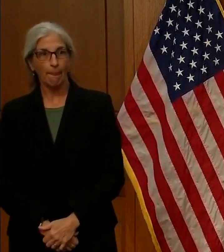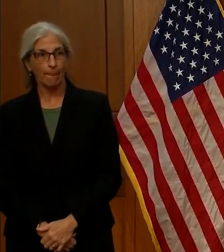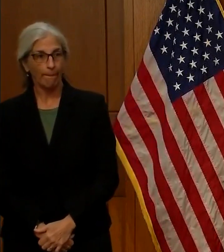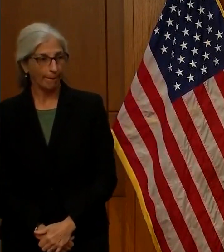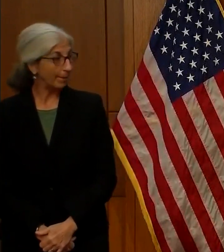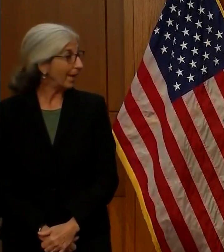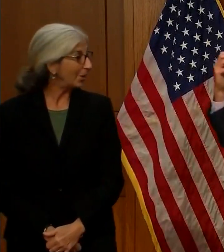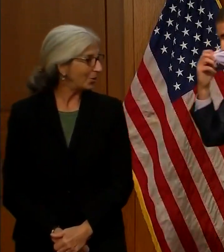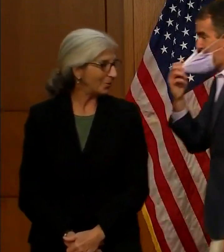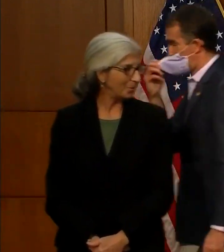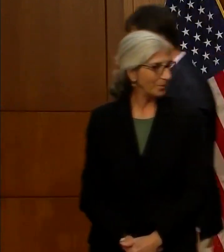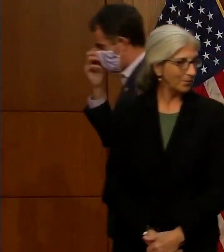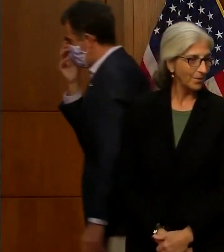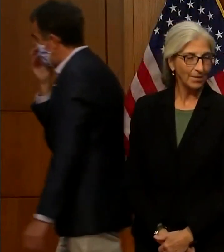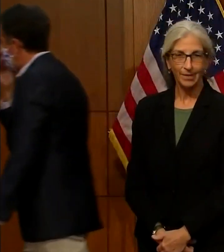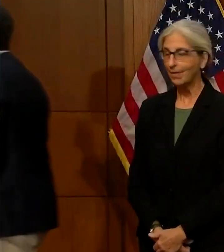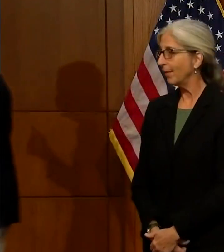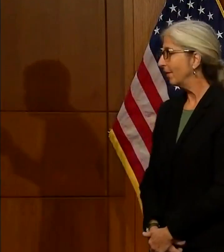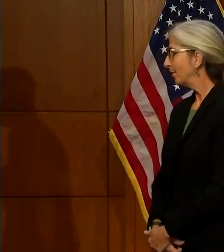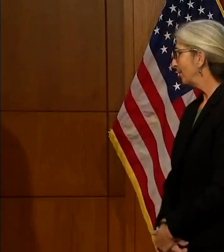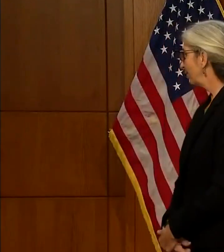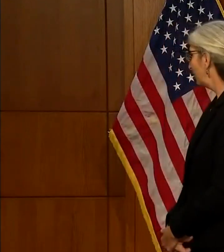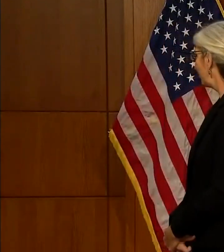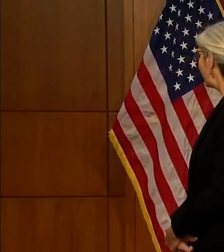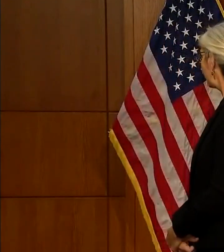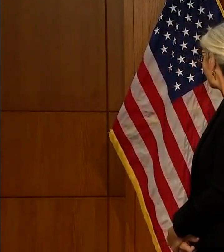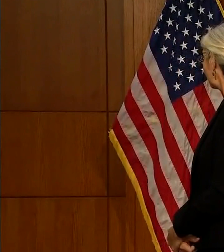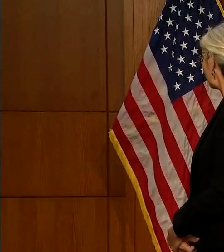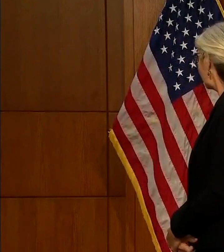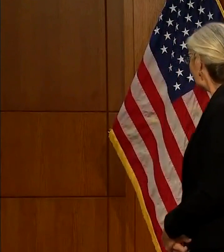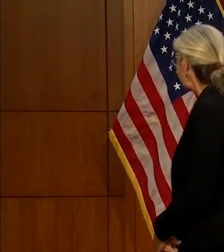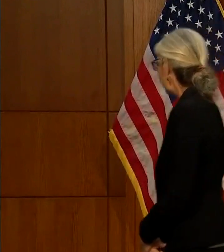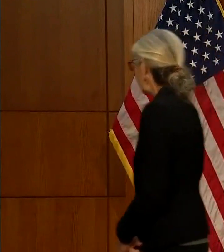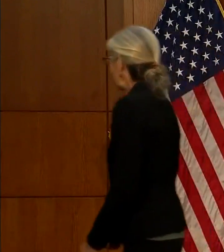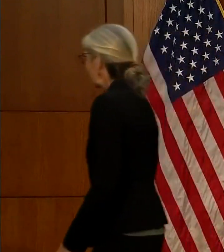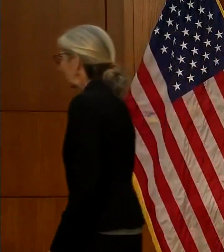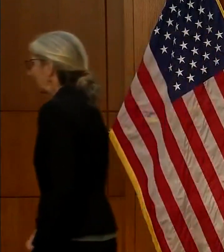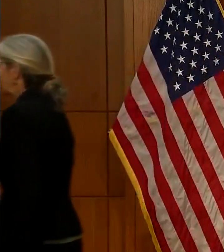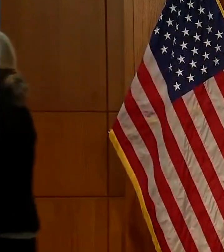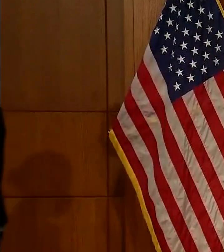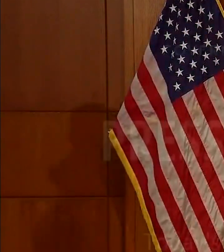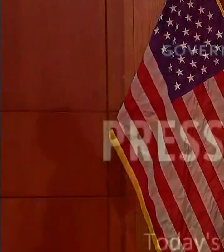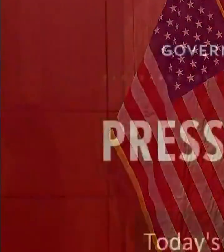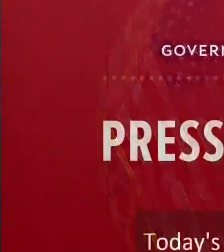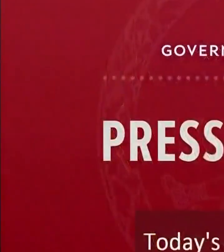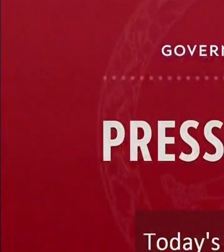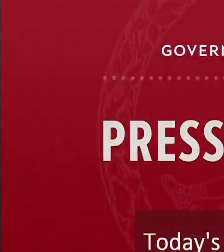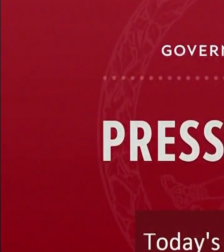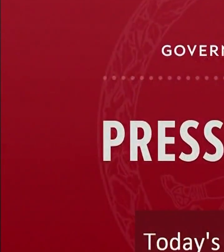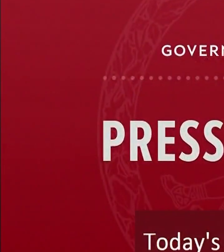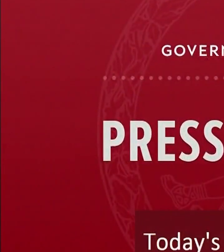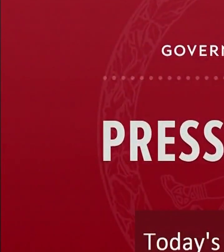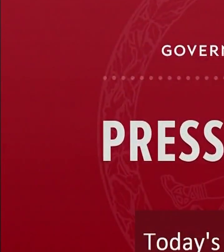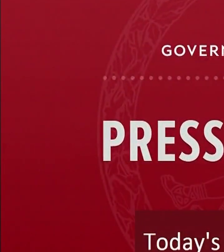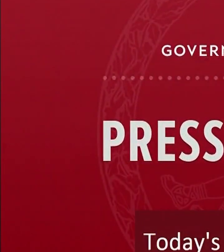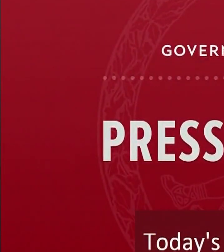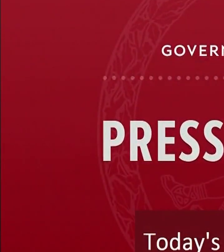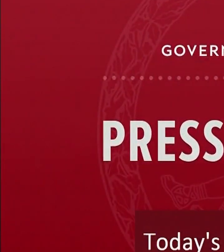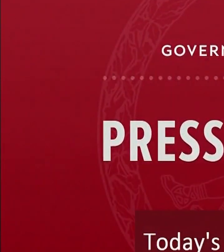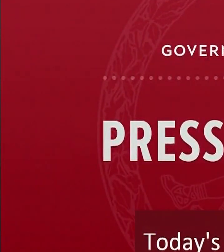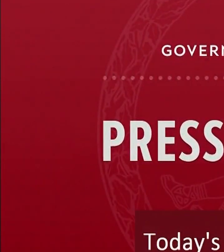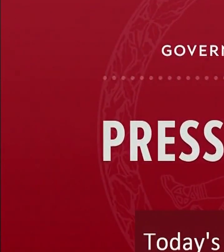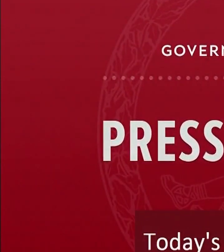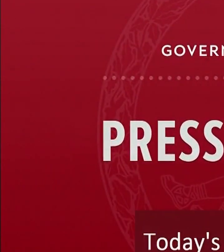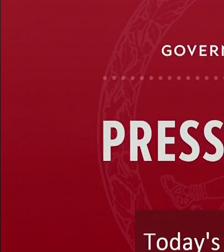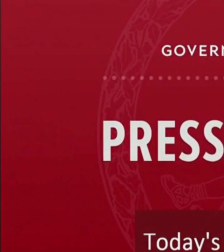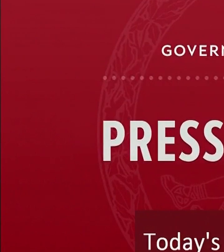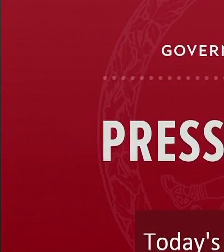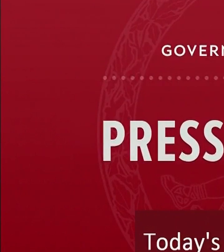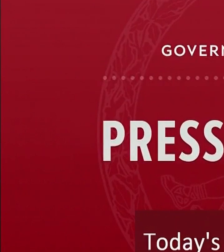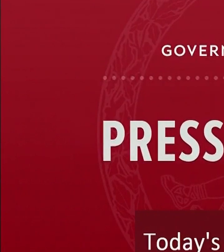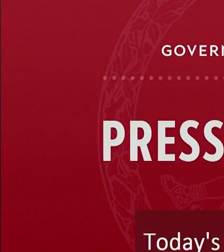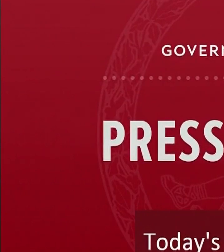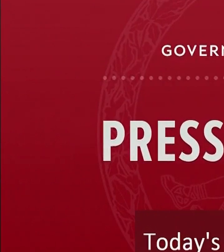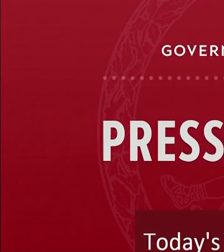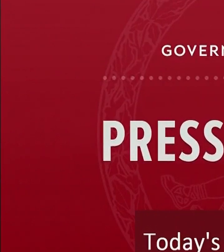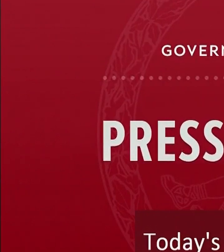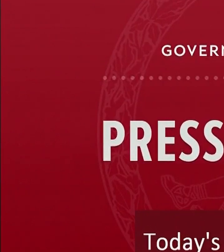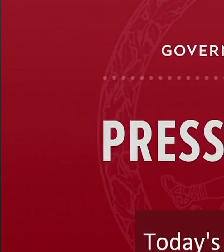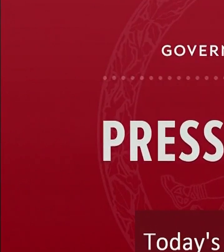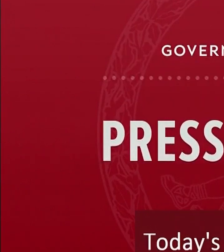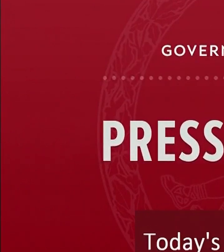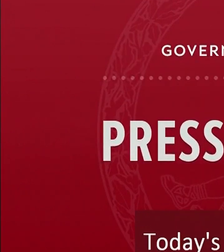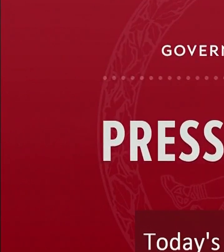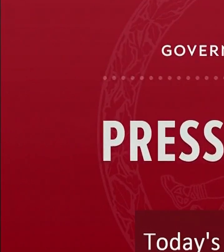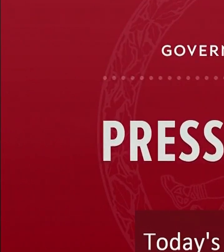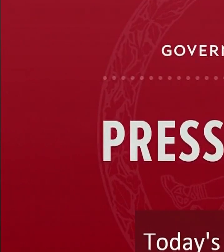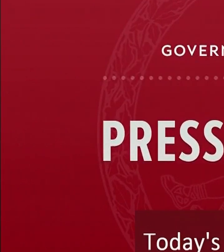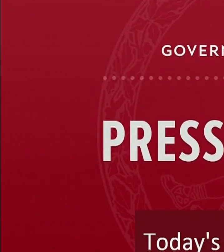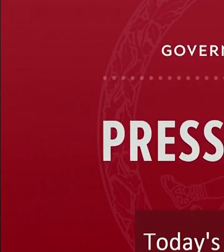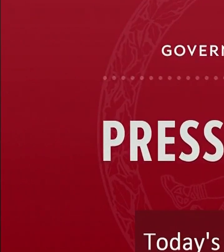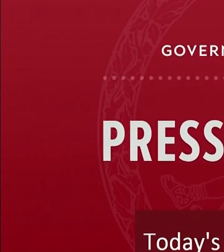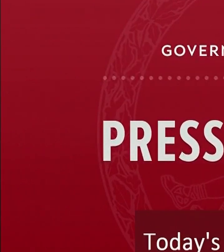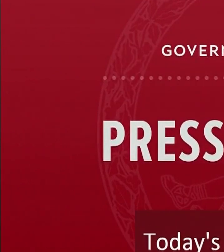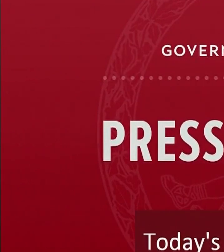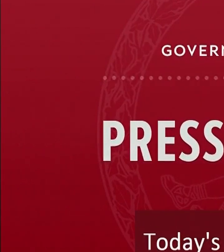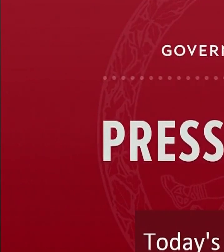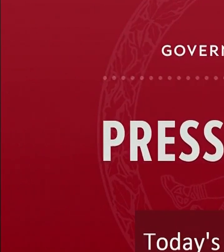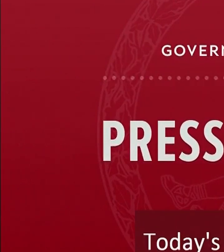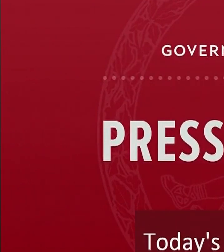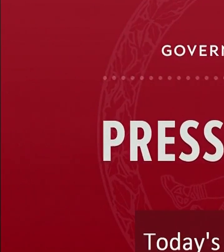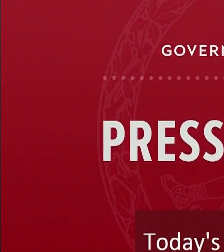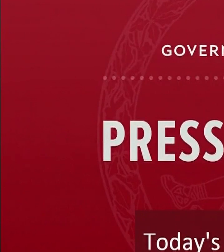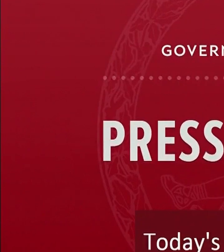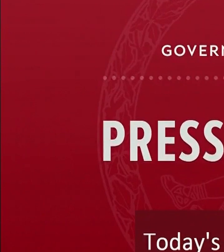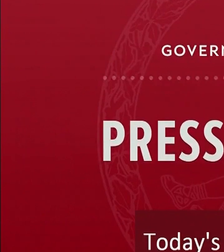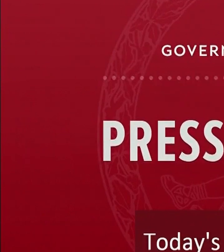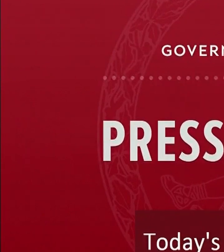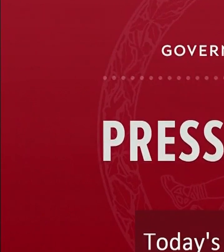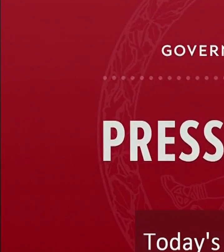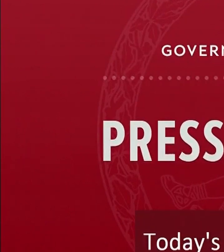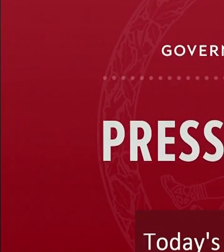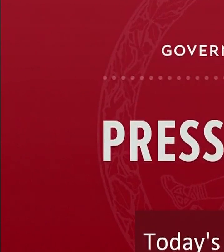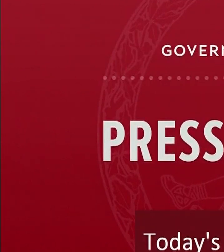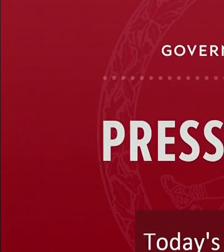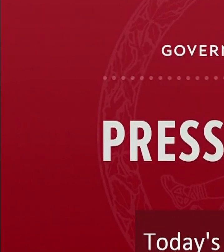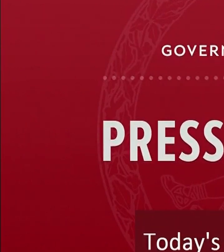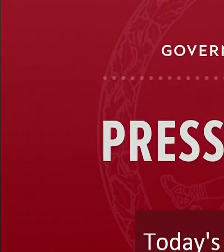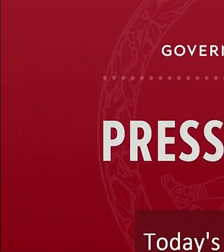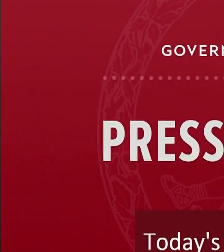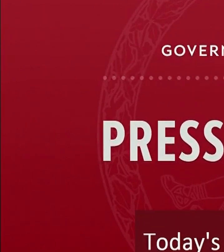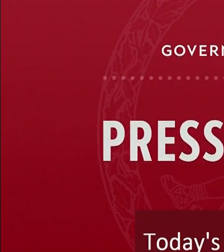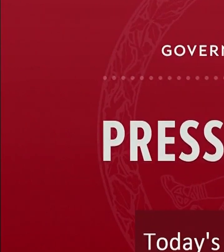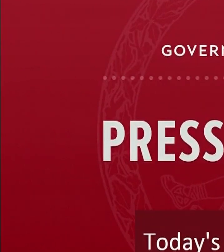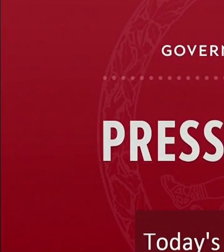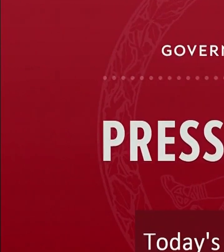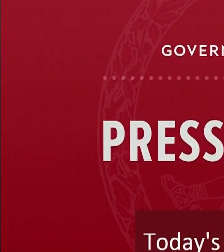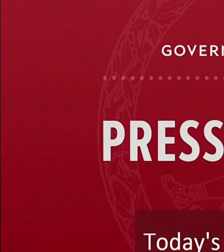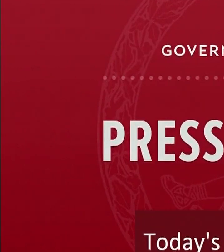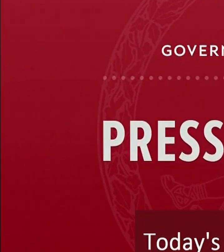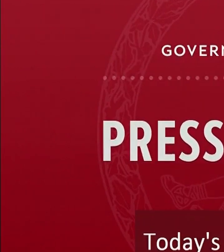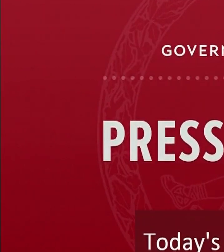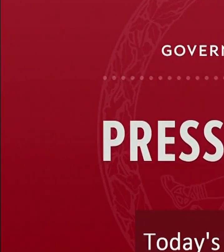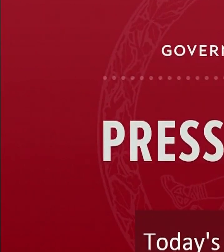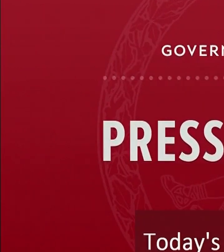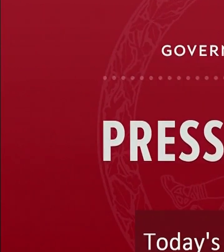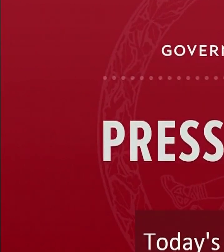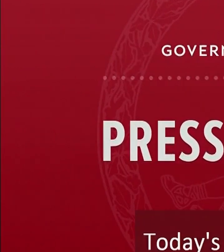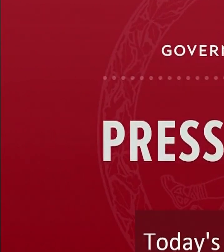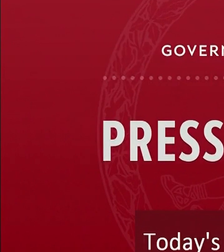MUCH APPRECIATED.